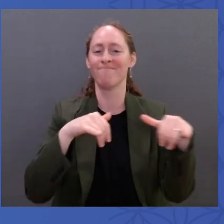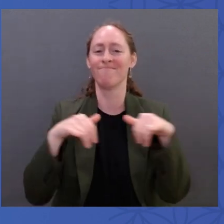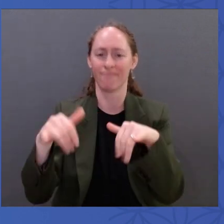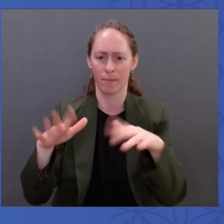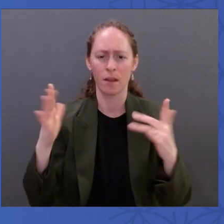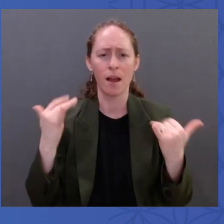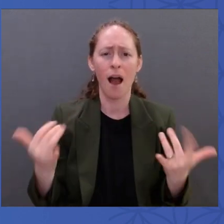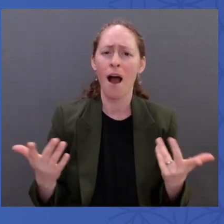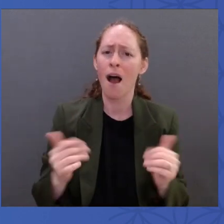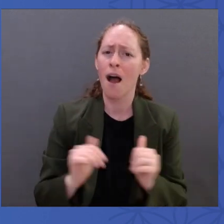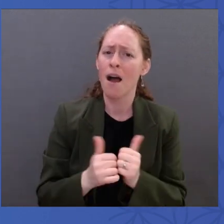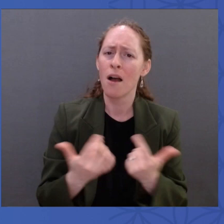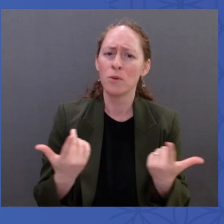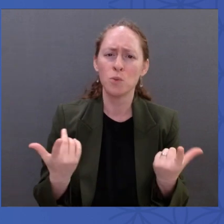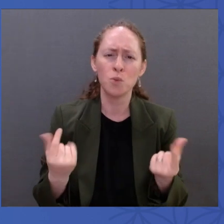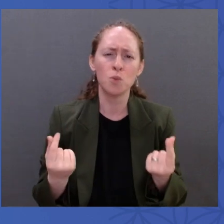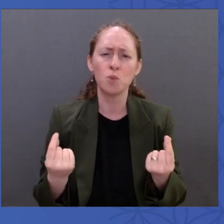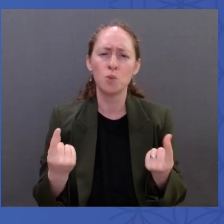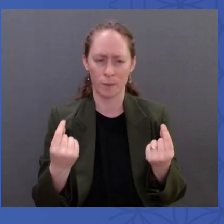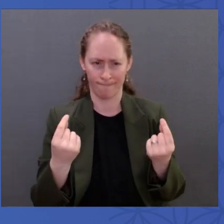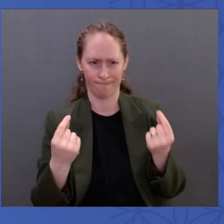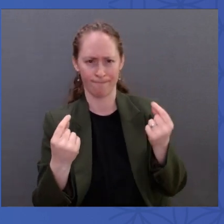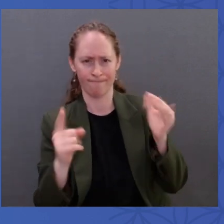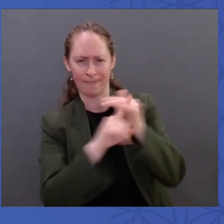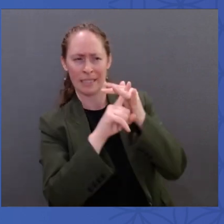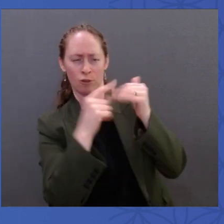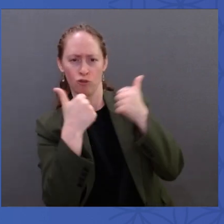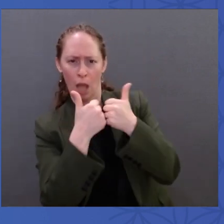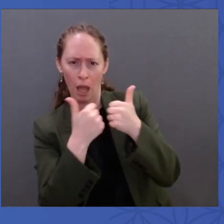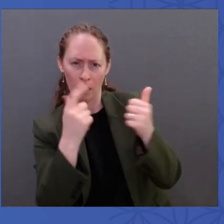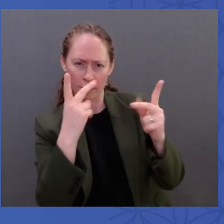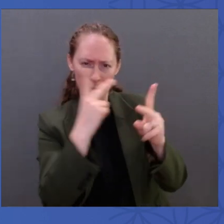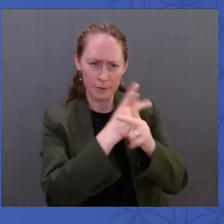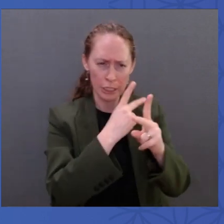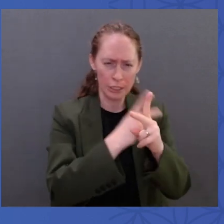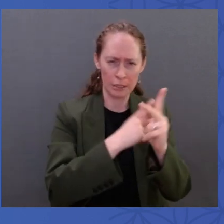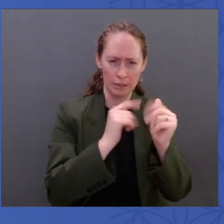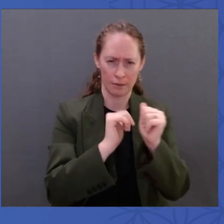of our strongest growth engines. Let's start with new rules governing trade